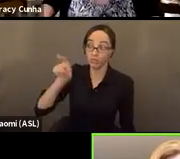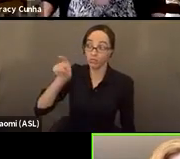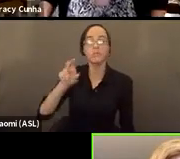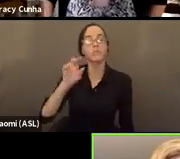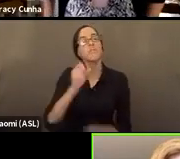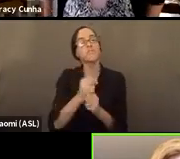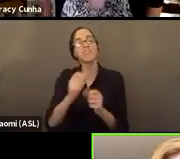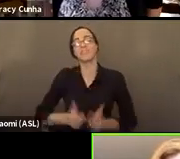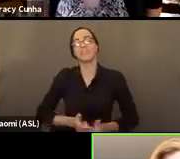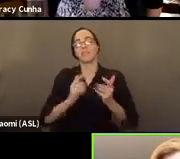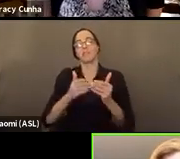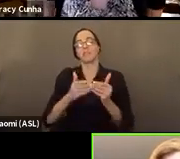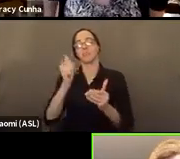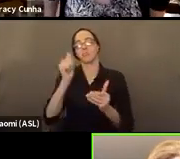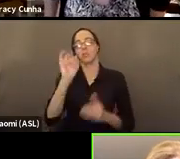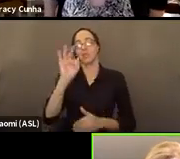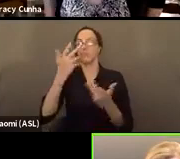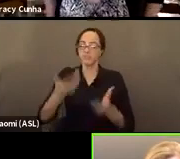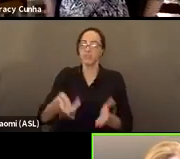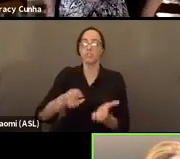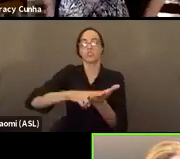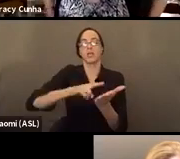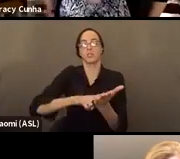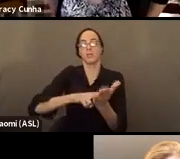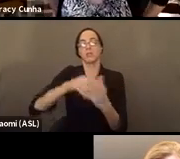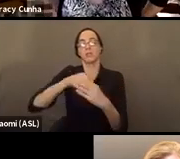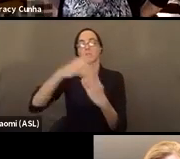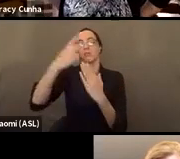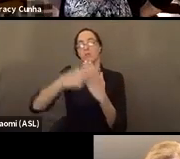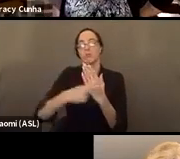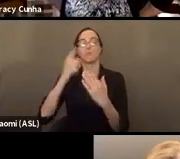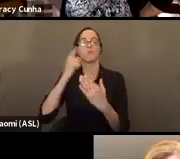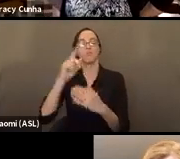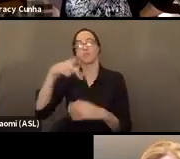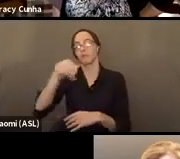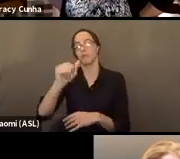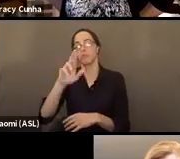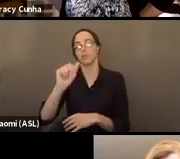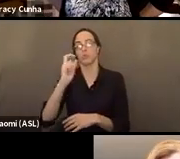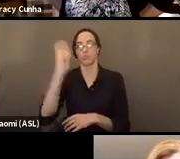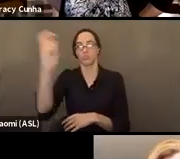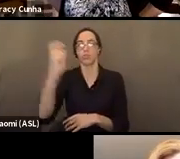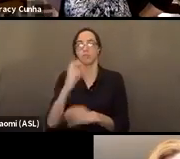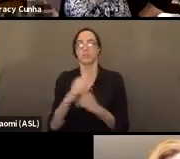paratransit and you qualify well and also one off of that surely sorry um